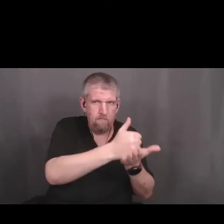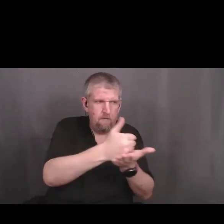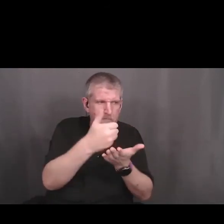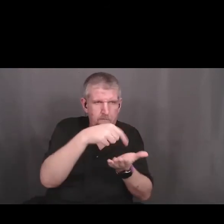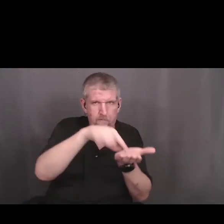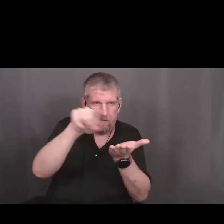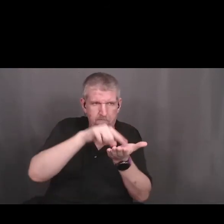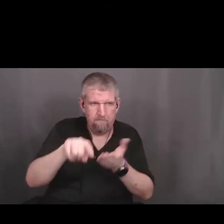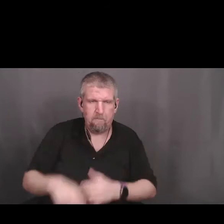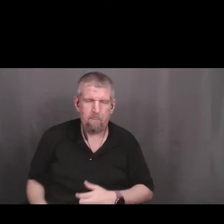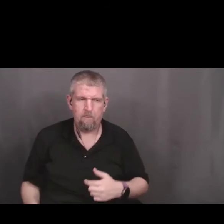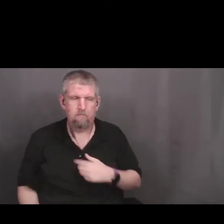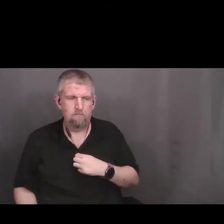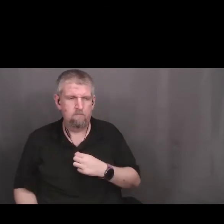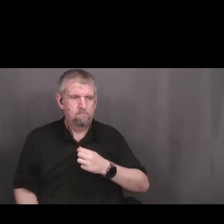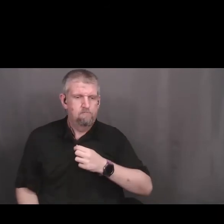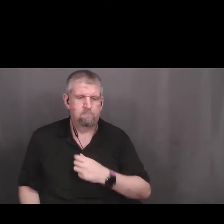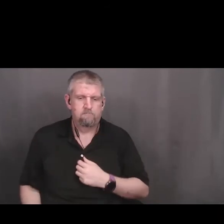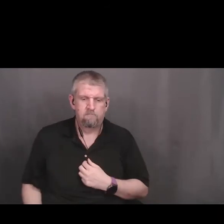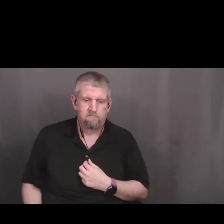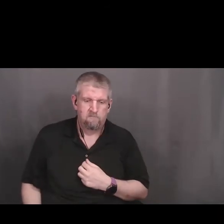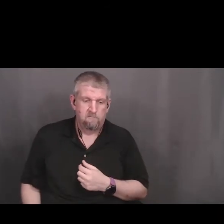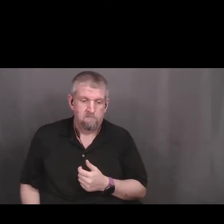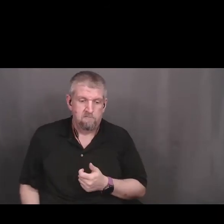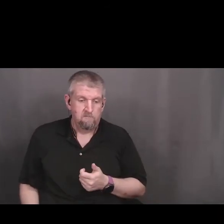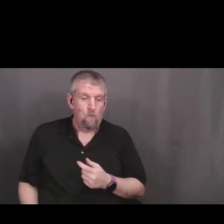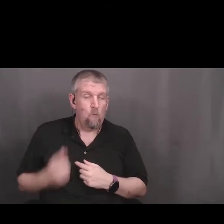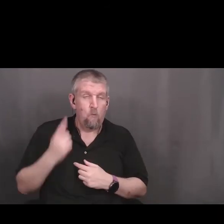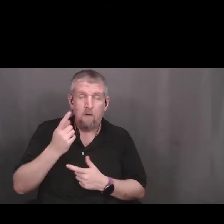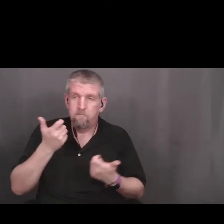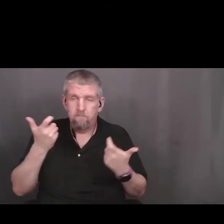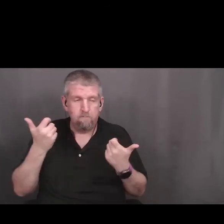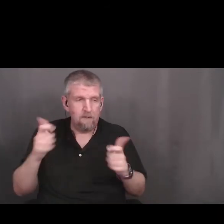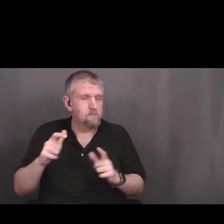One of the bigger things we do is we advocate for competitive integrated employment.